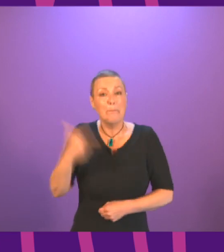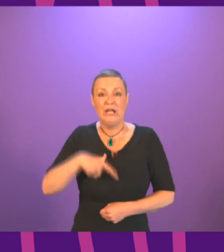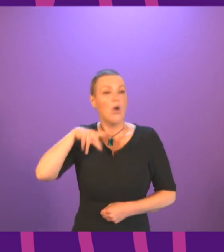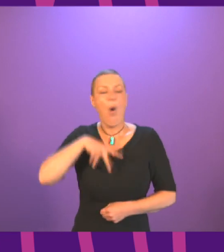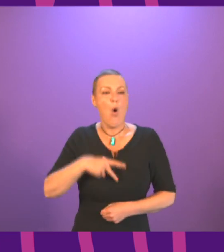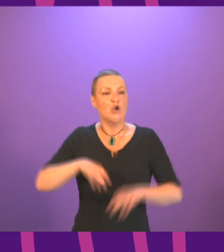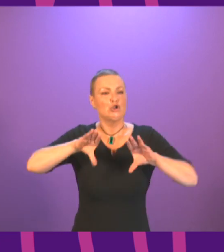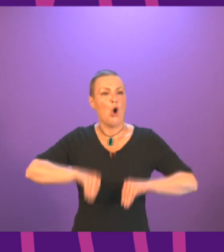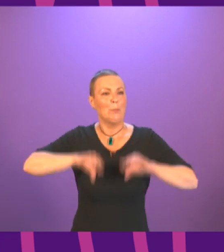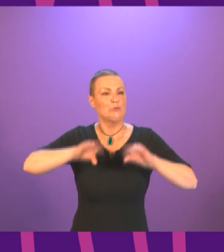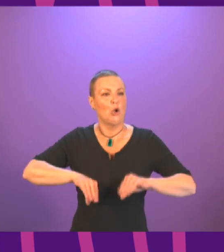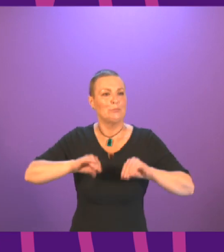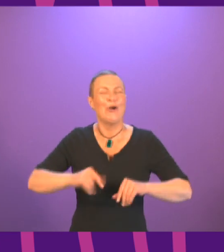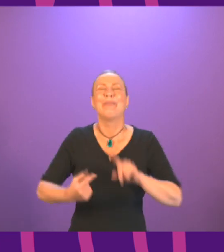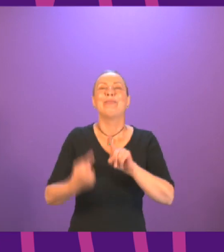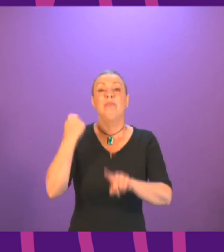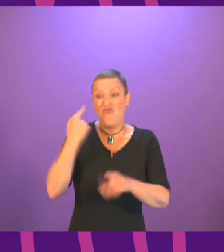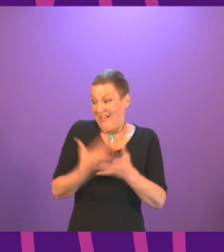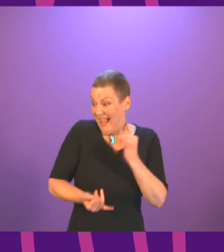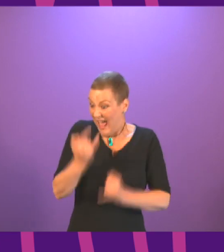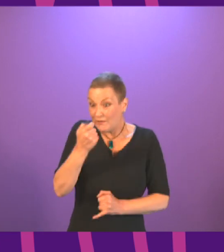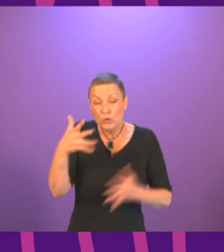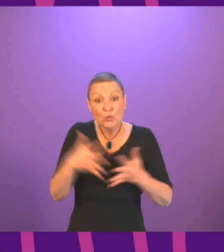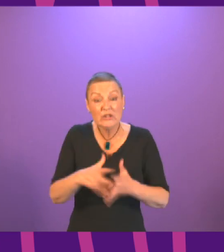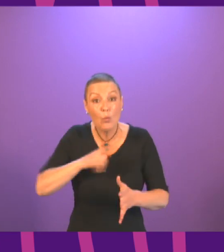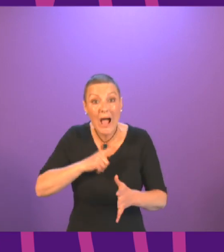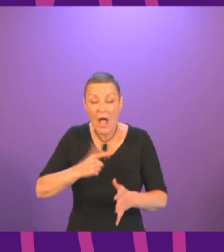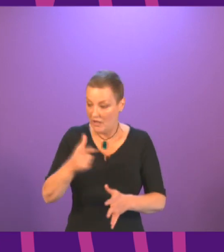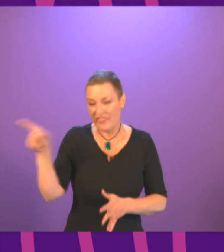in that situation. Jobs will have been lost last week and in the past couple of weeks